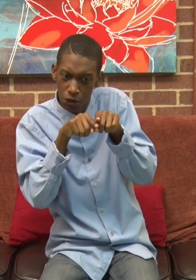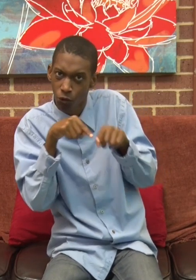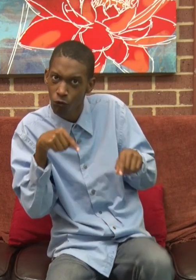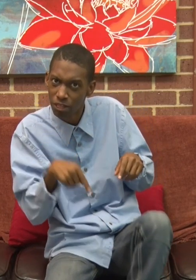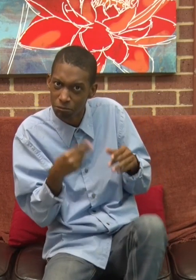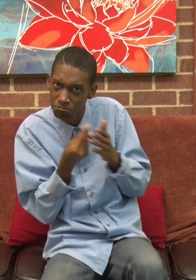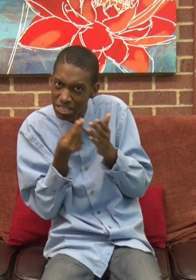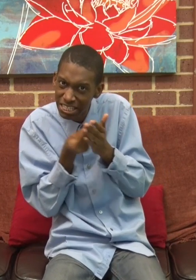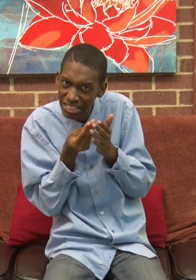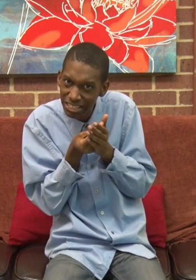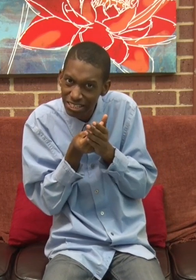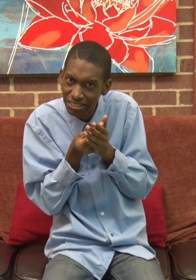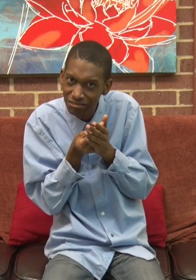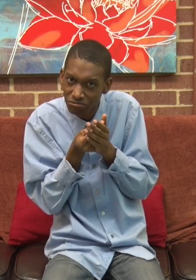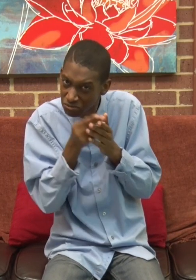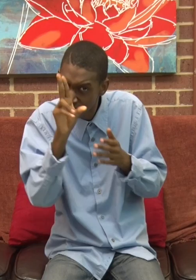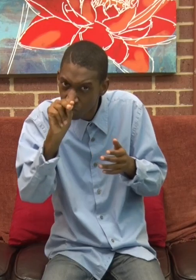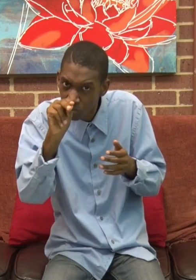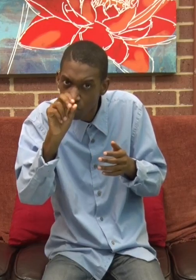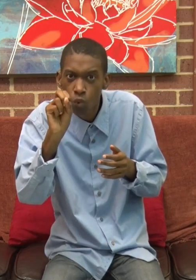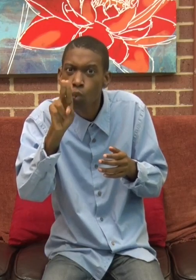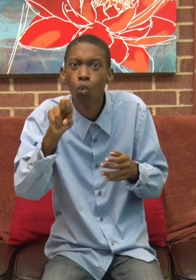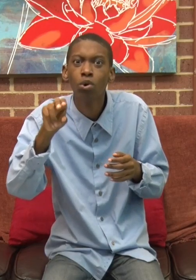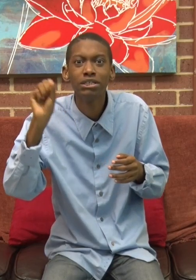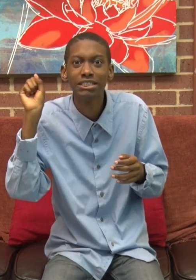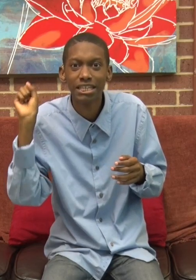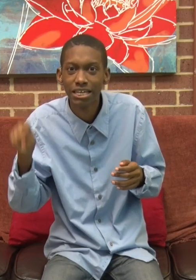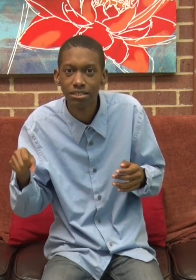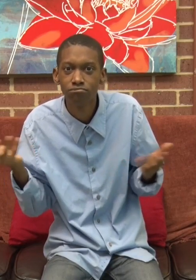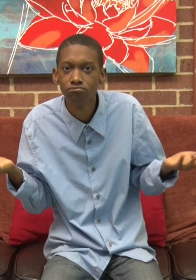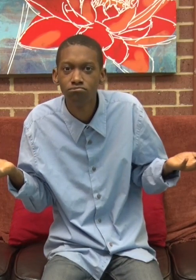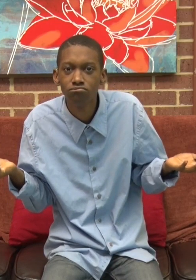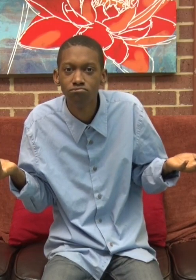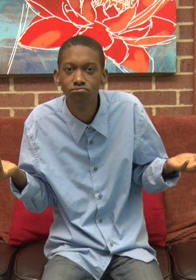You know, putting money in your sock? Yes, or no?